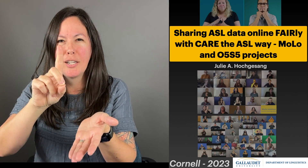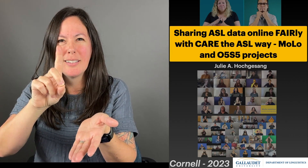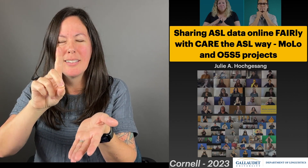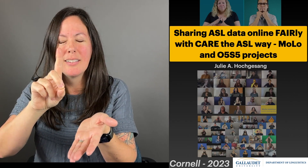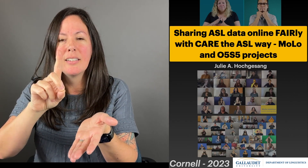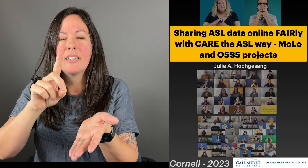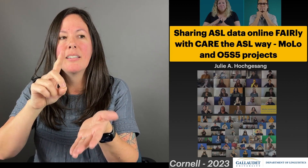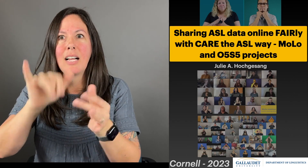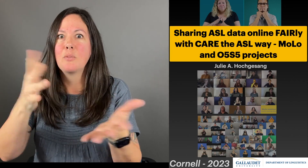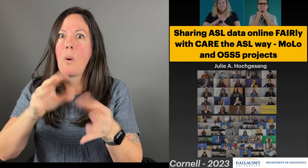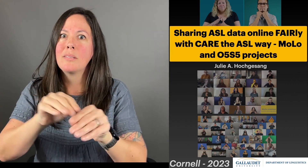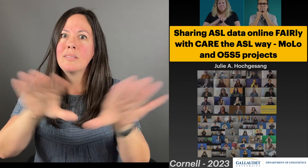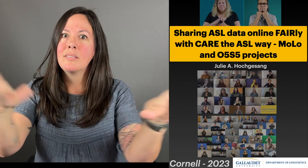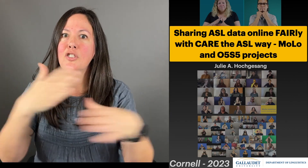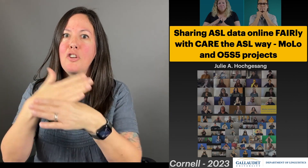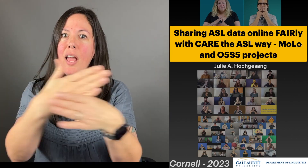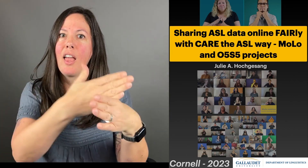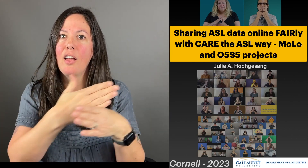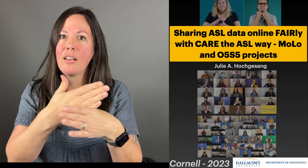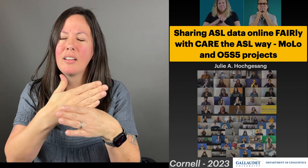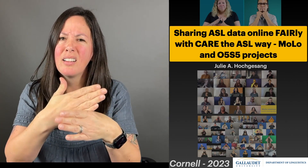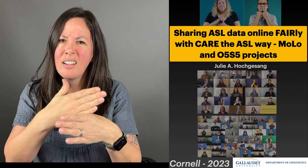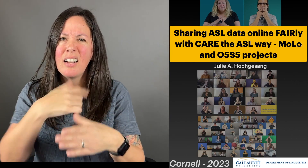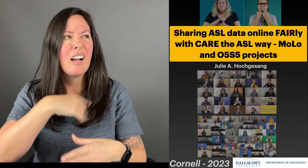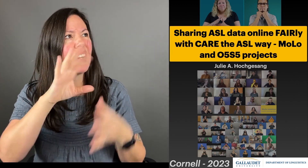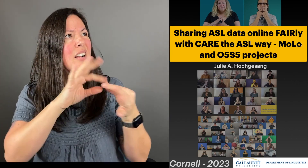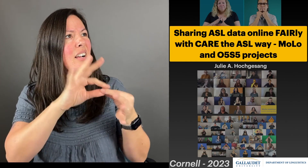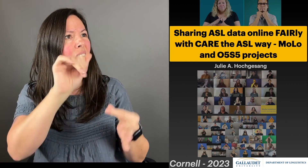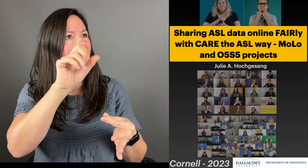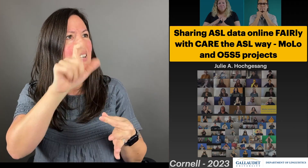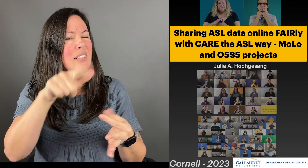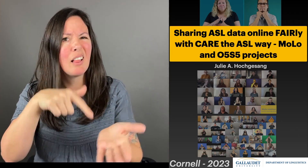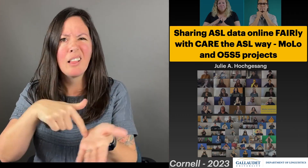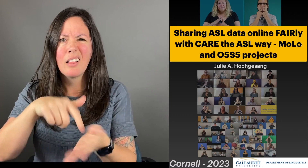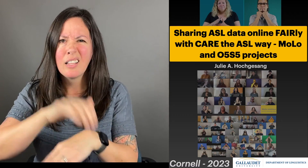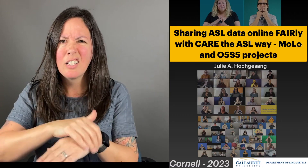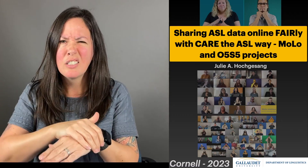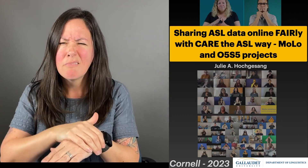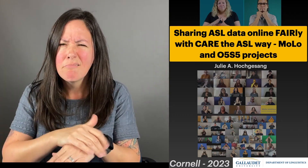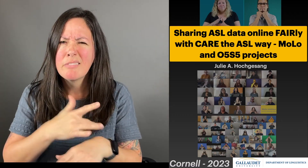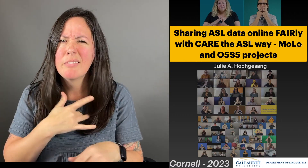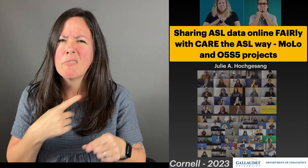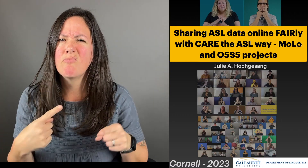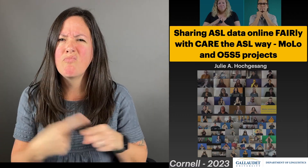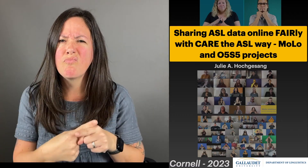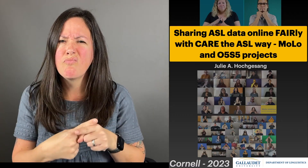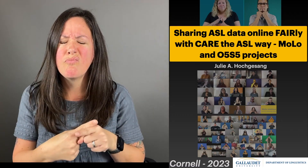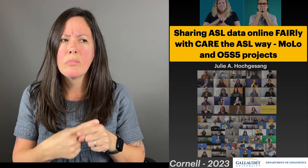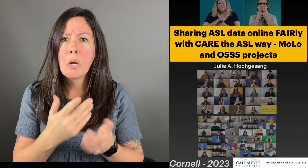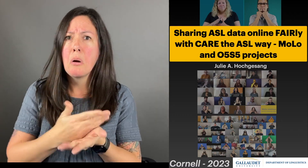You see, English text is more preservable as a record. The written record lasts long and it's shared widely.